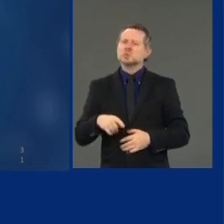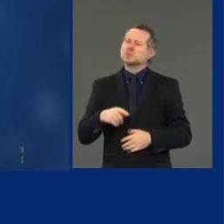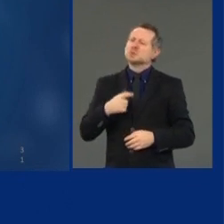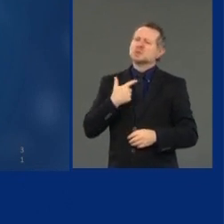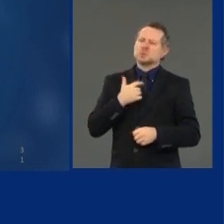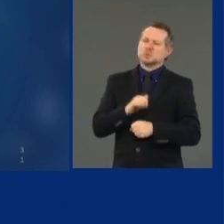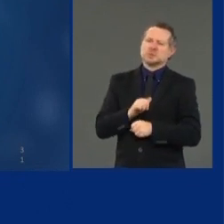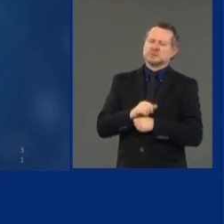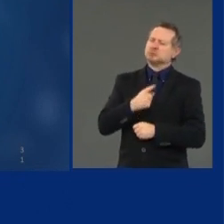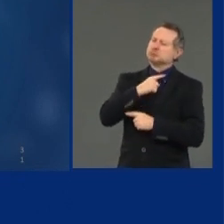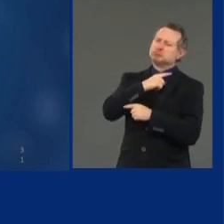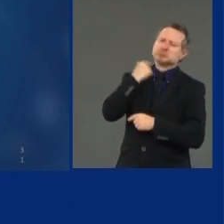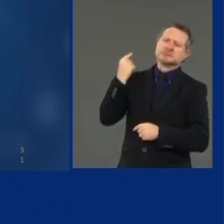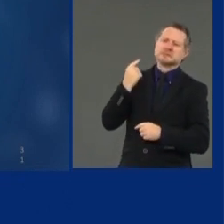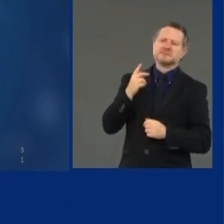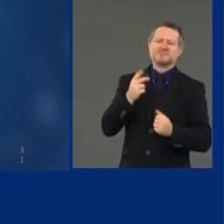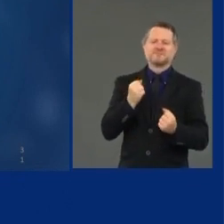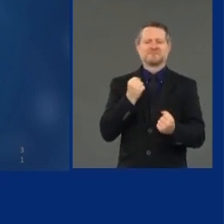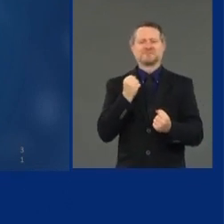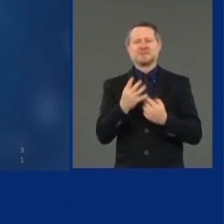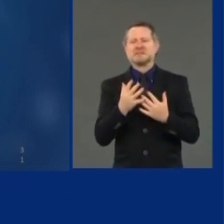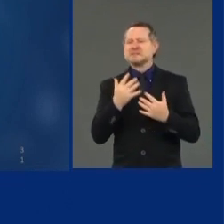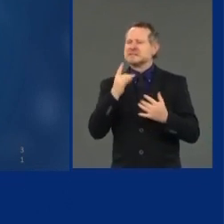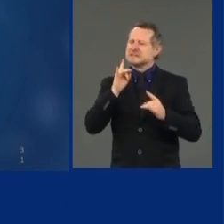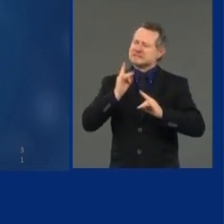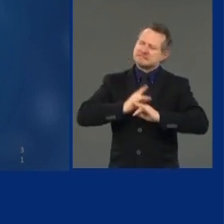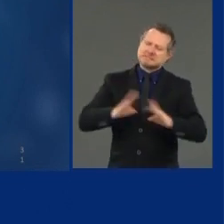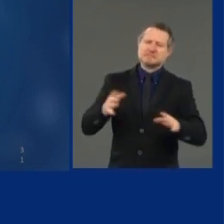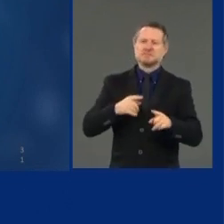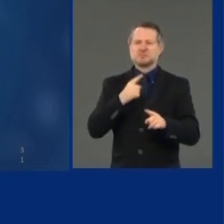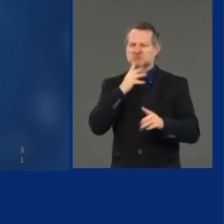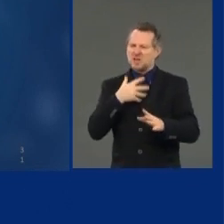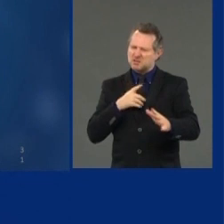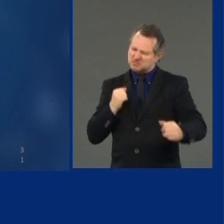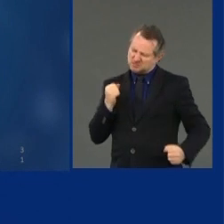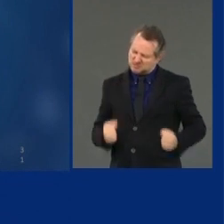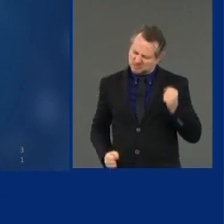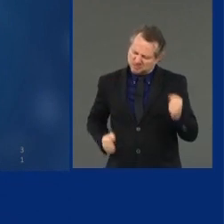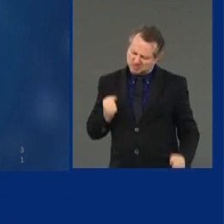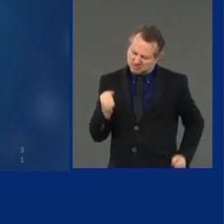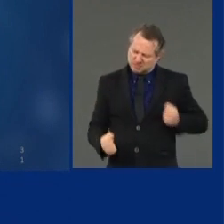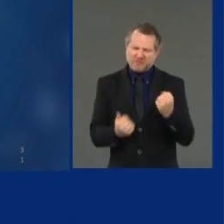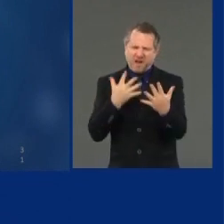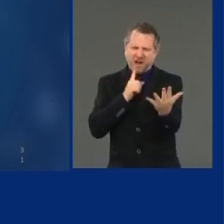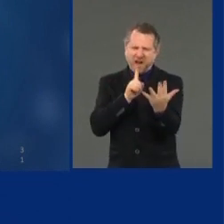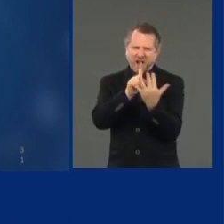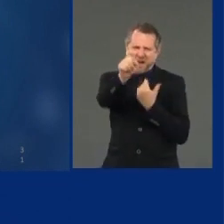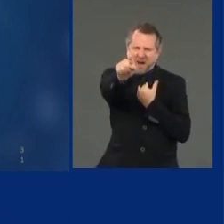FAMILIES. WELL EVERYBODY KNEW, THEY KNEW